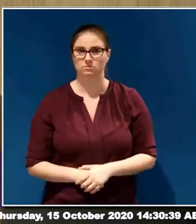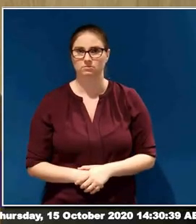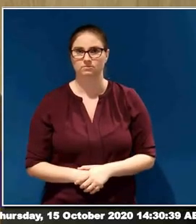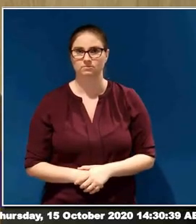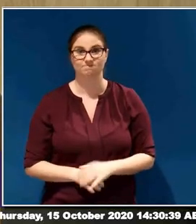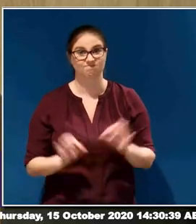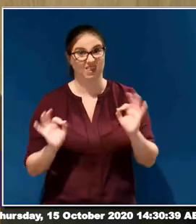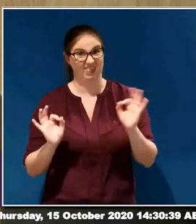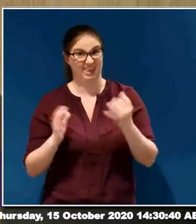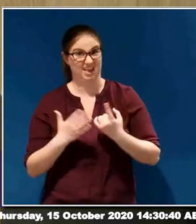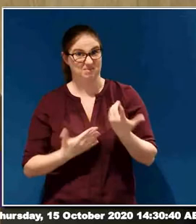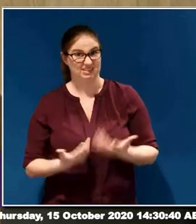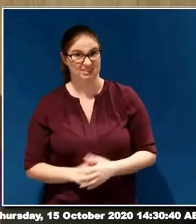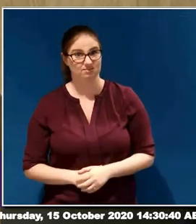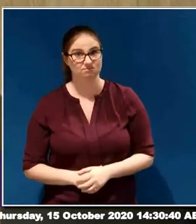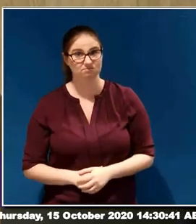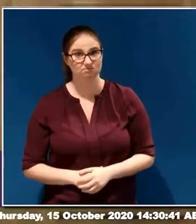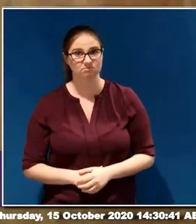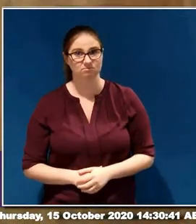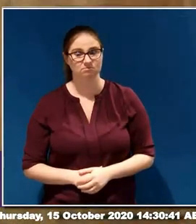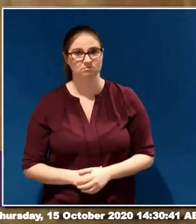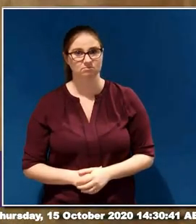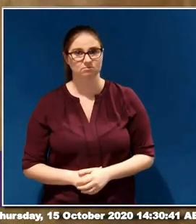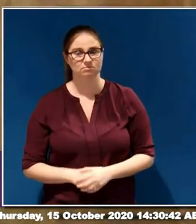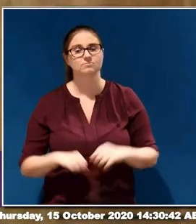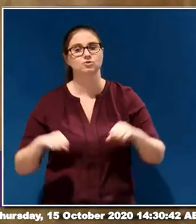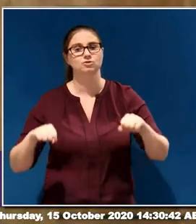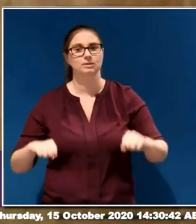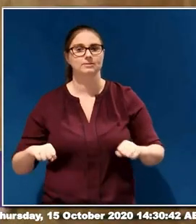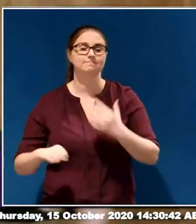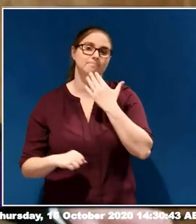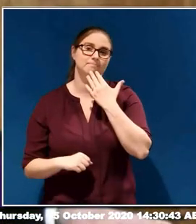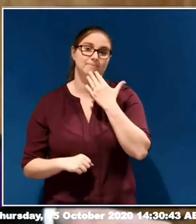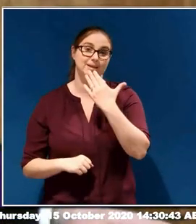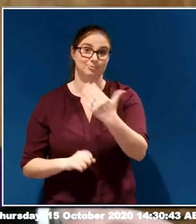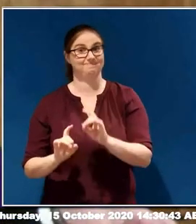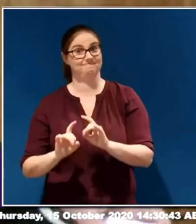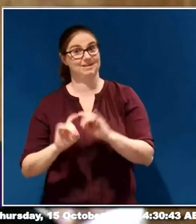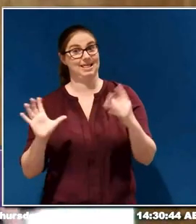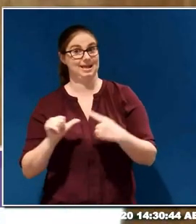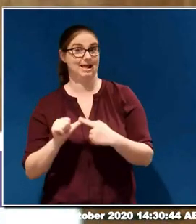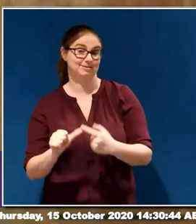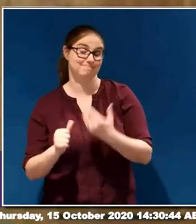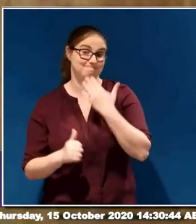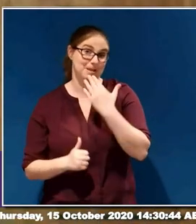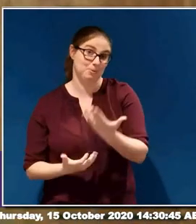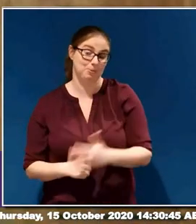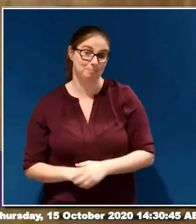Thank you. That's a pretty clear answer. Thank you very much, and thank you, Ms Howlett, for your appearance today